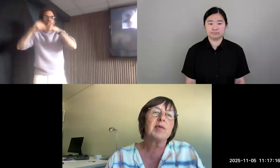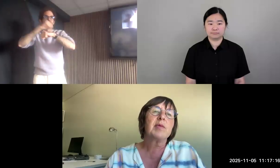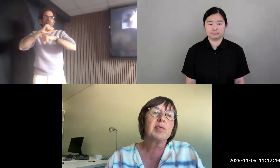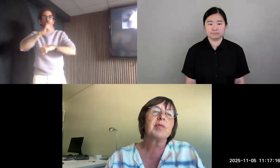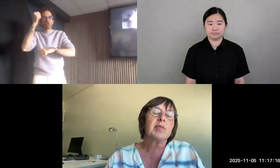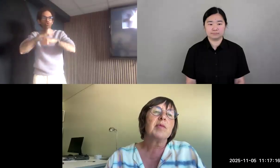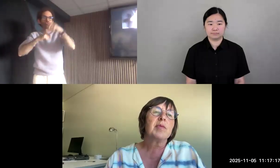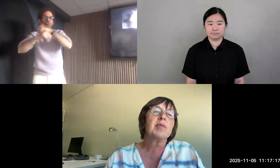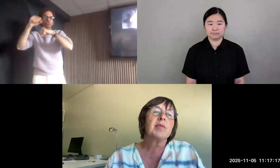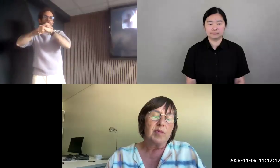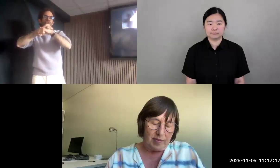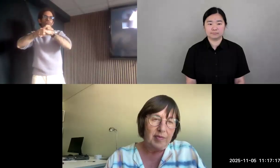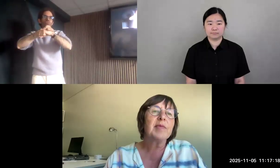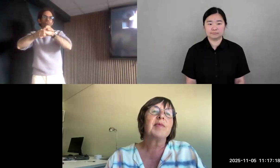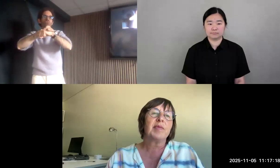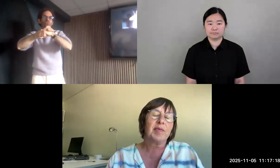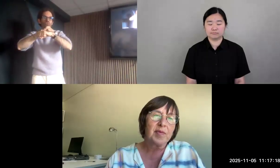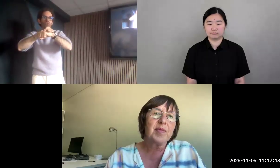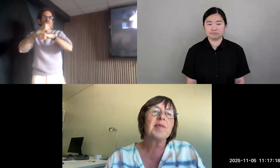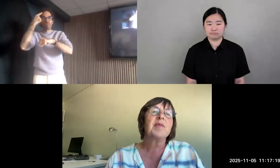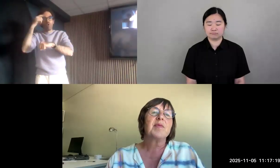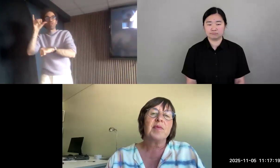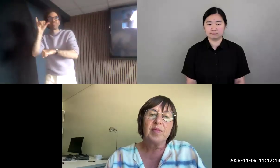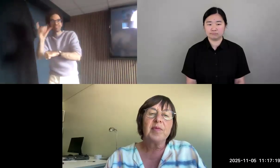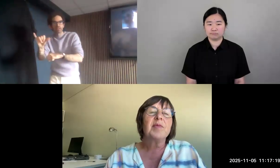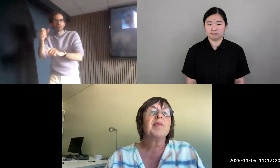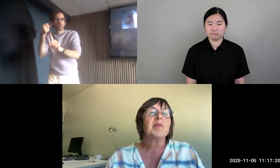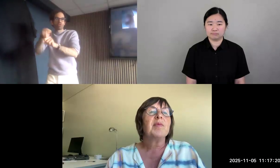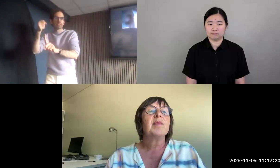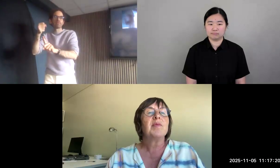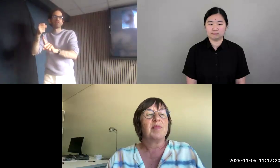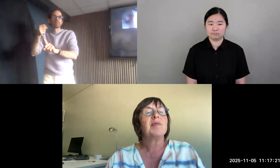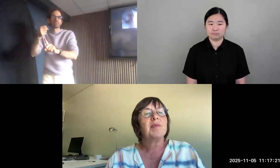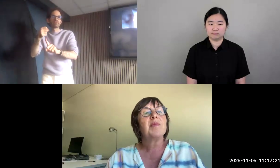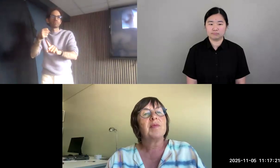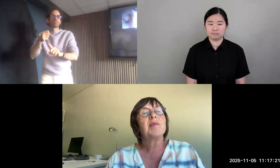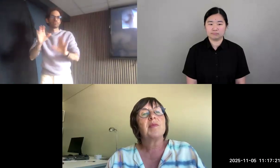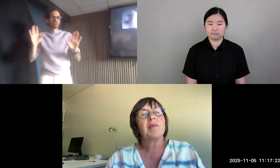or other structures for that specific